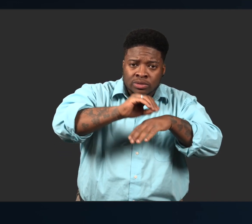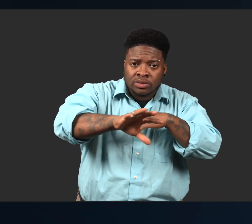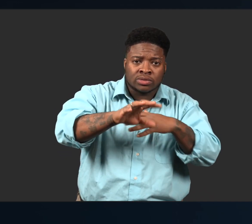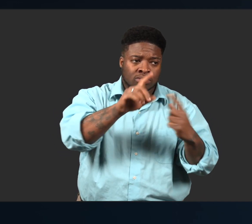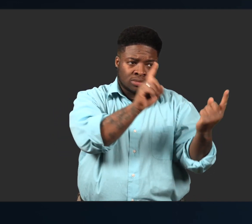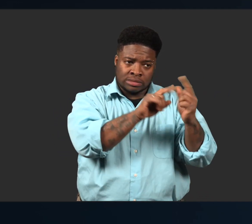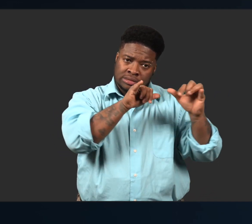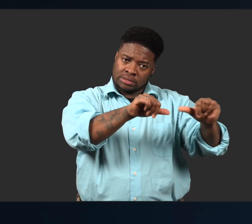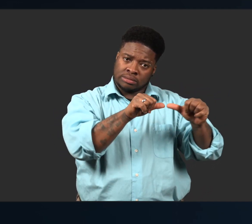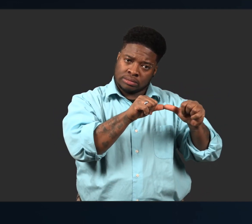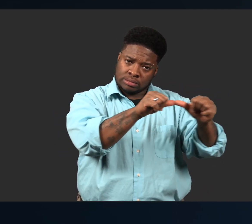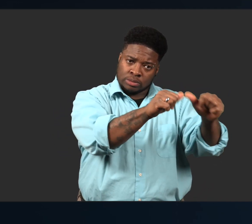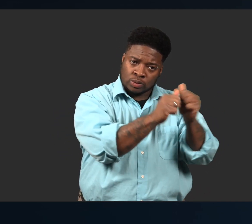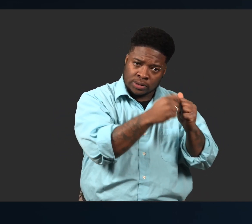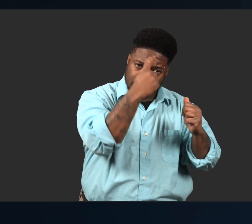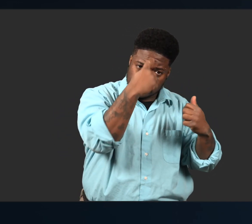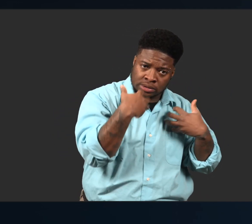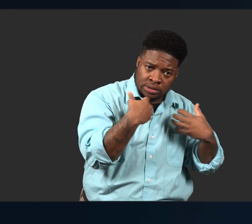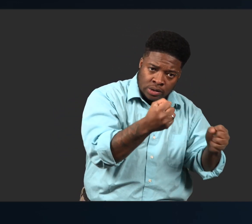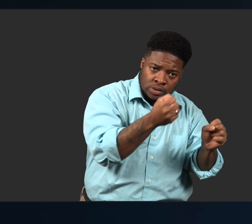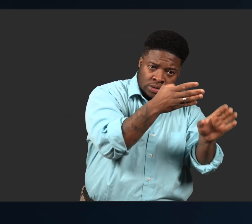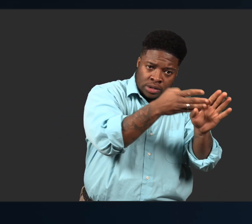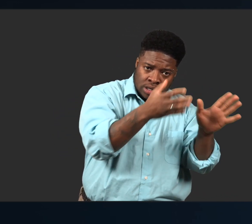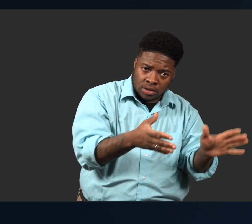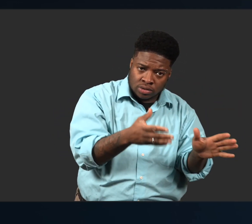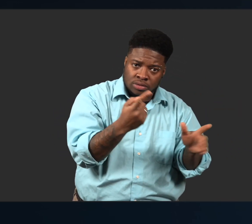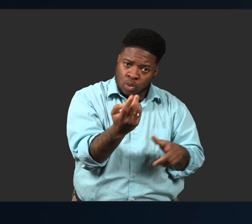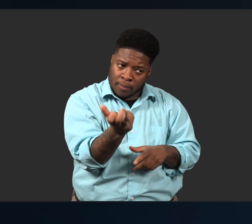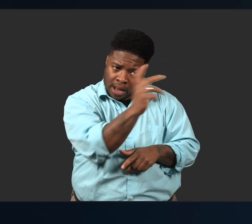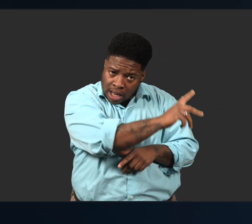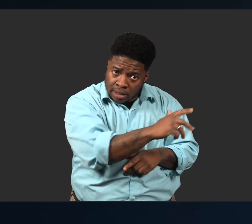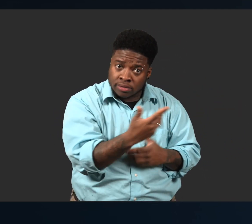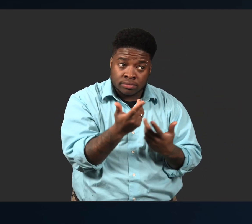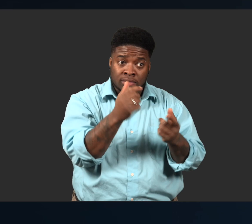and he wants to continue therapy with his mental health psychologist.